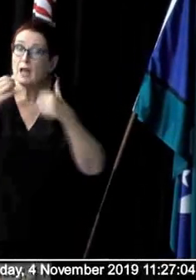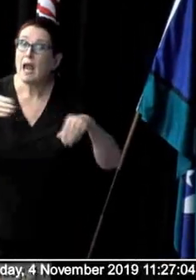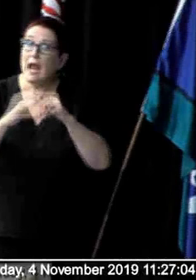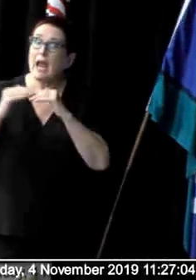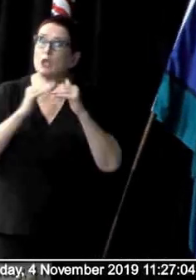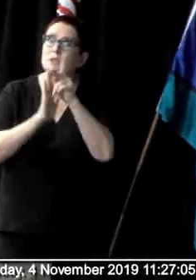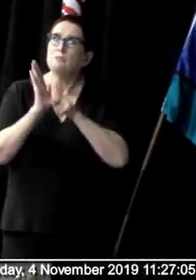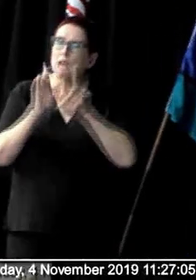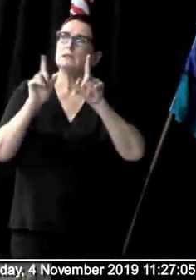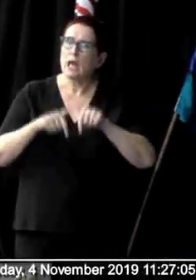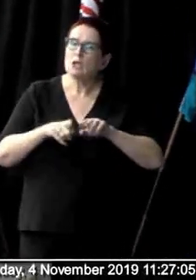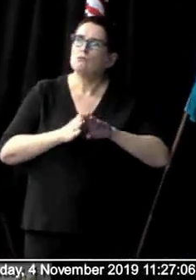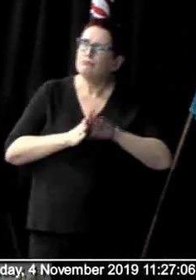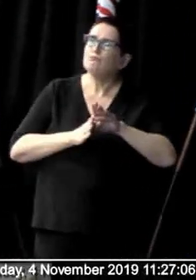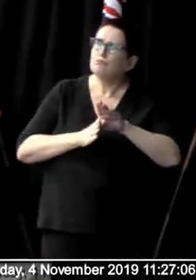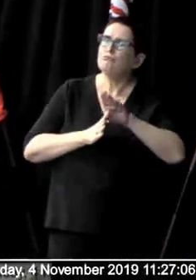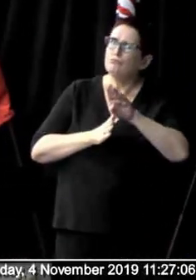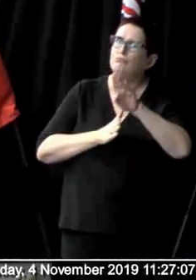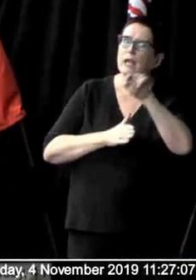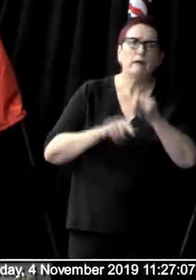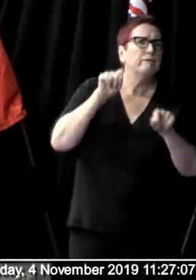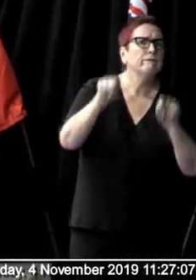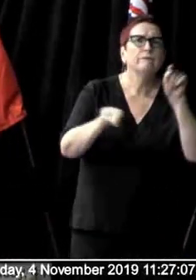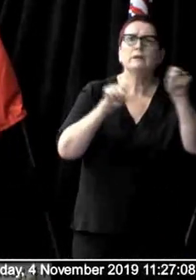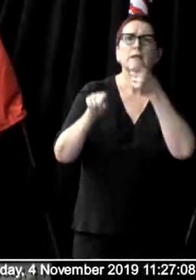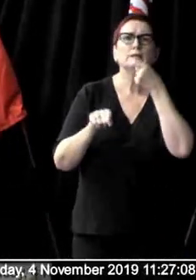traction within several schools.